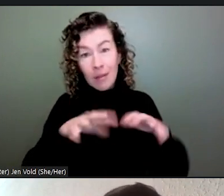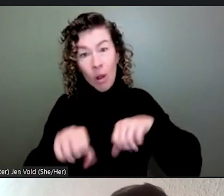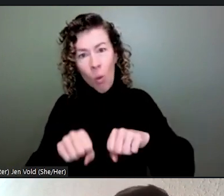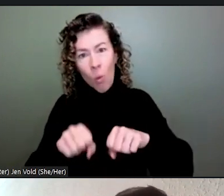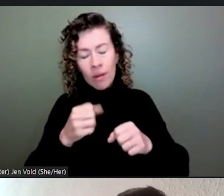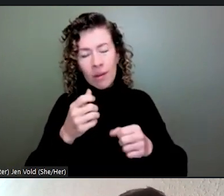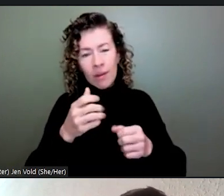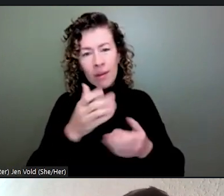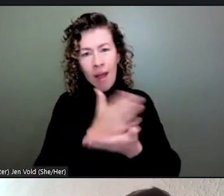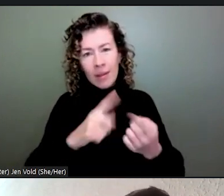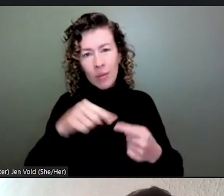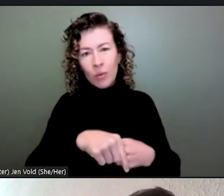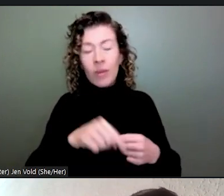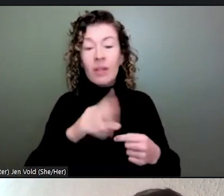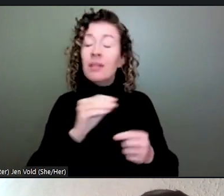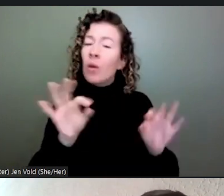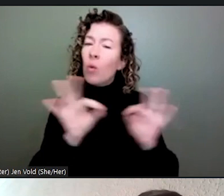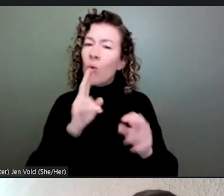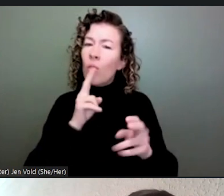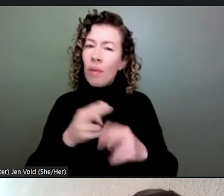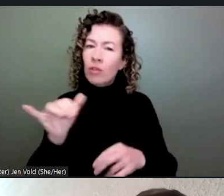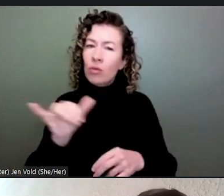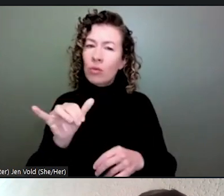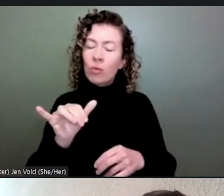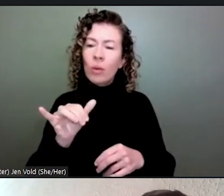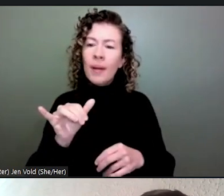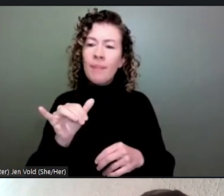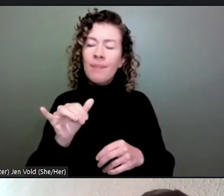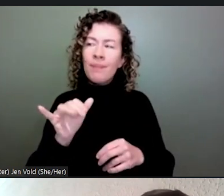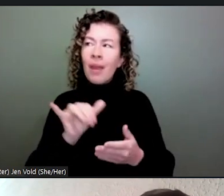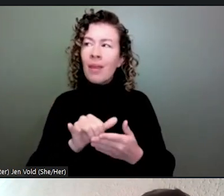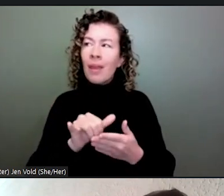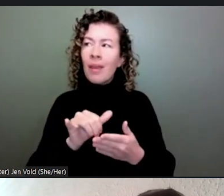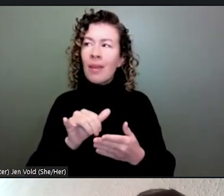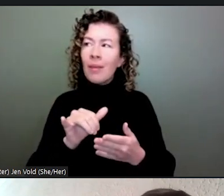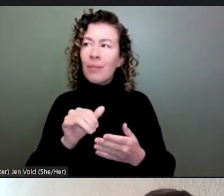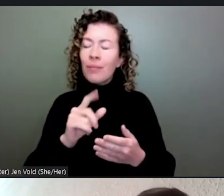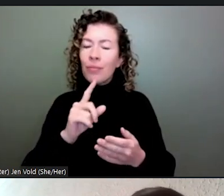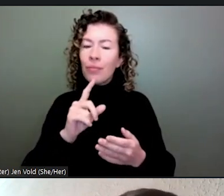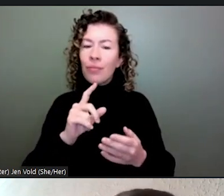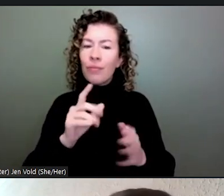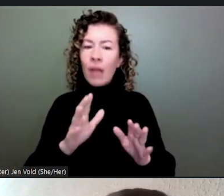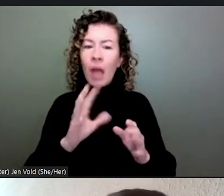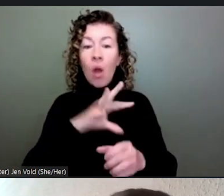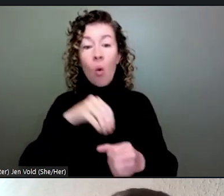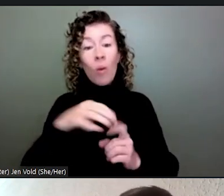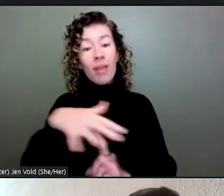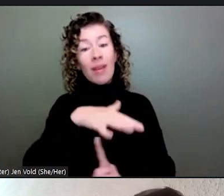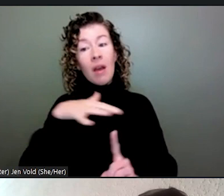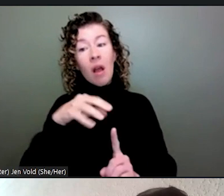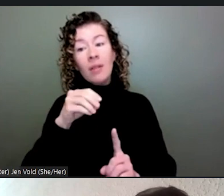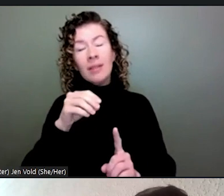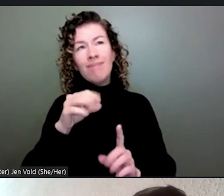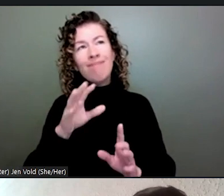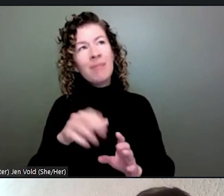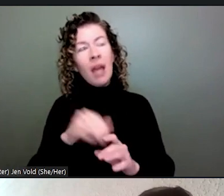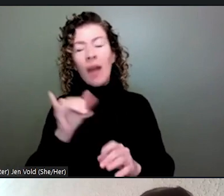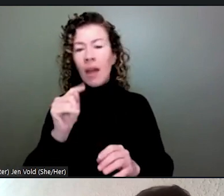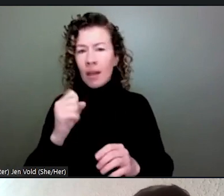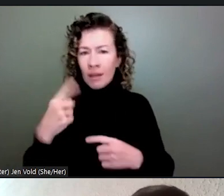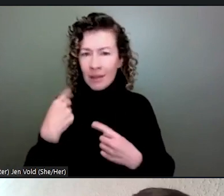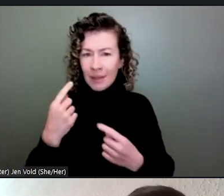And it's just worth pointing out here that--that--within--in the context of Britain, you know, it's never been it's only recently become a nation.